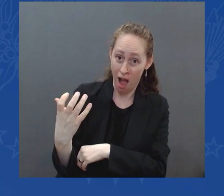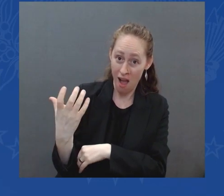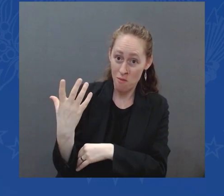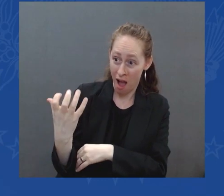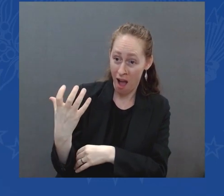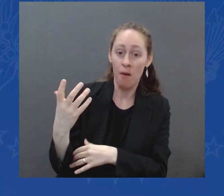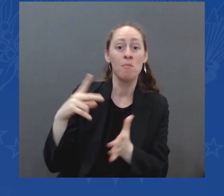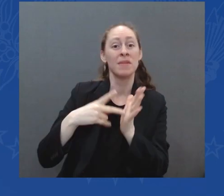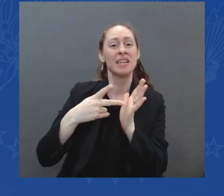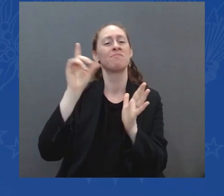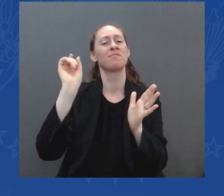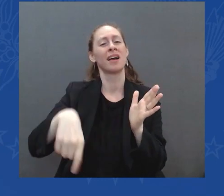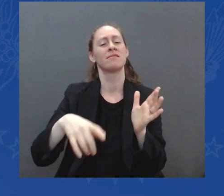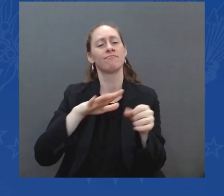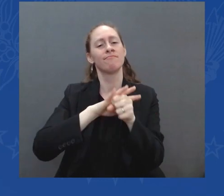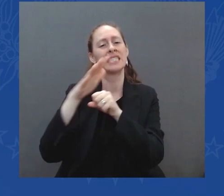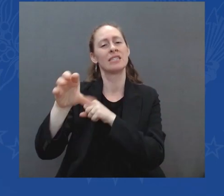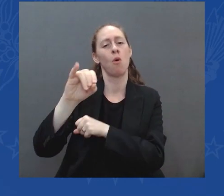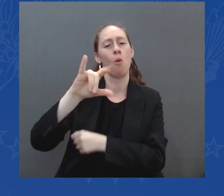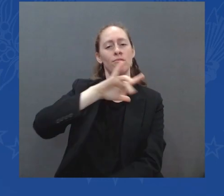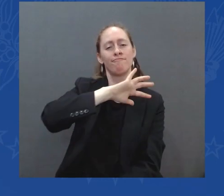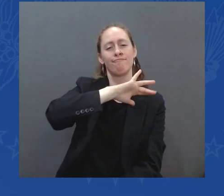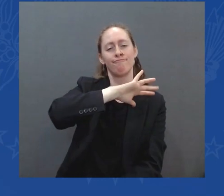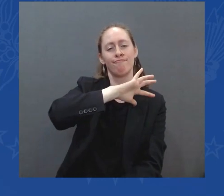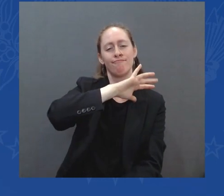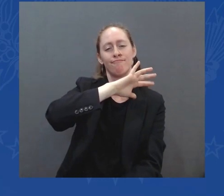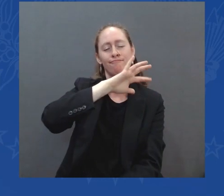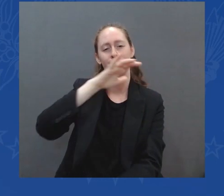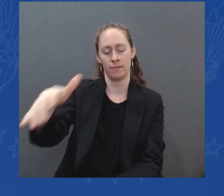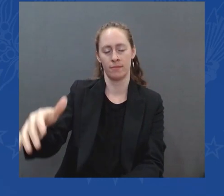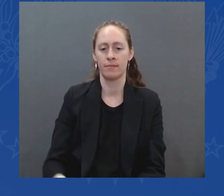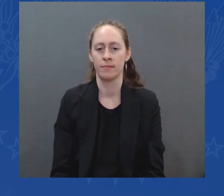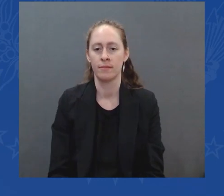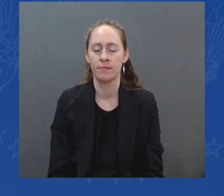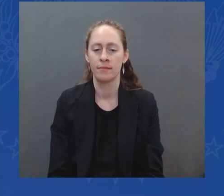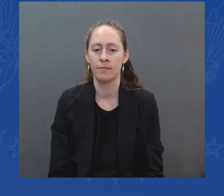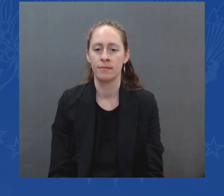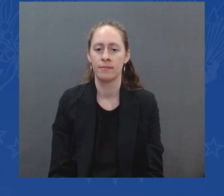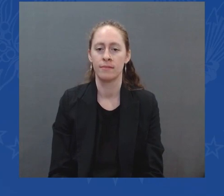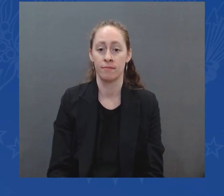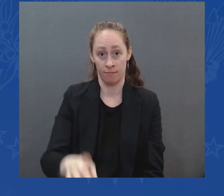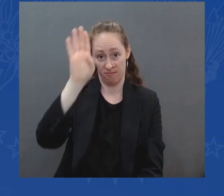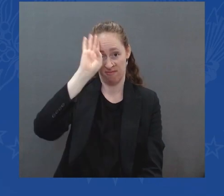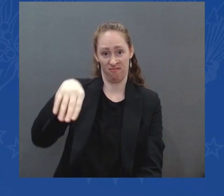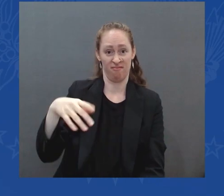in years, they have a choice. One, they can put those profits to productive use